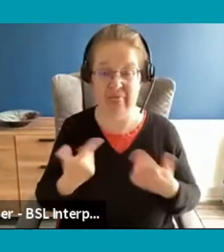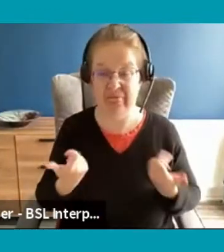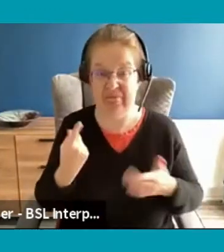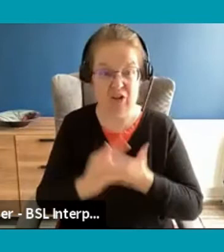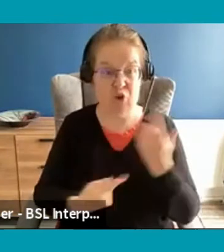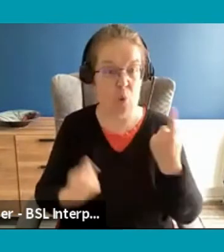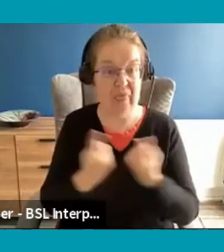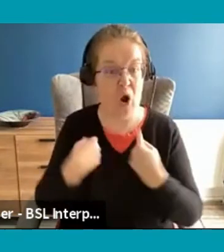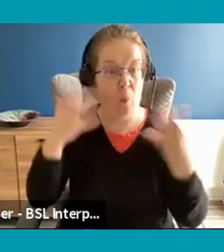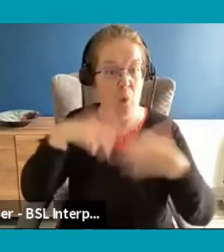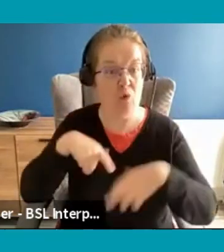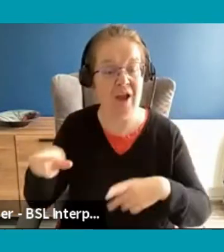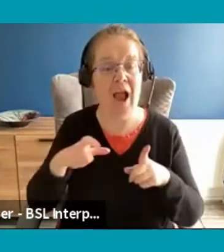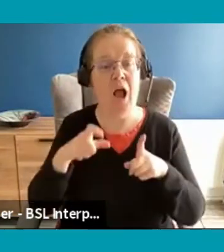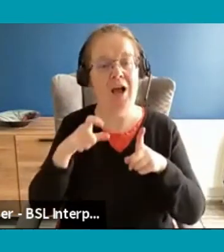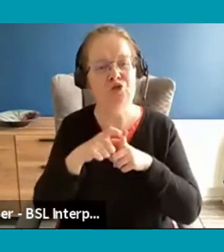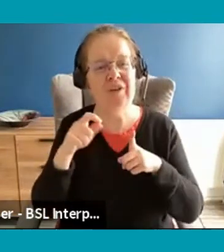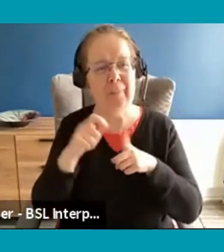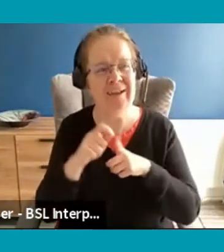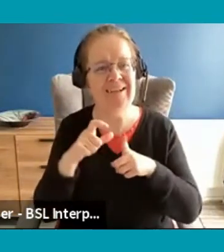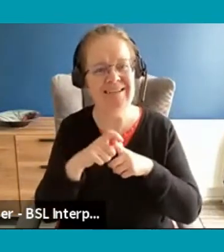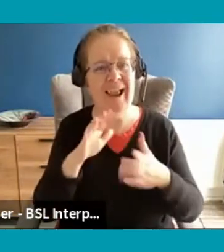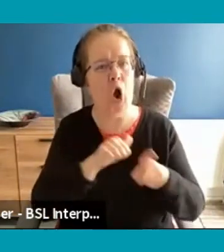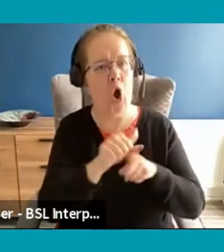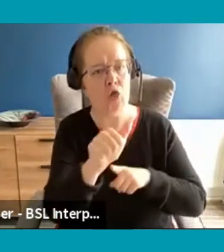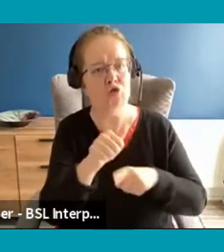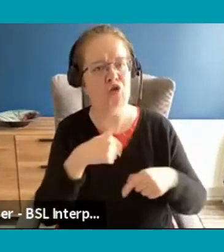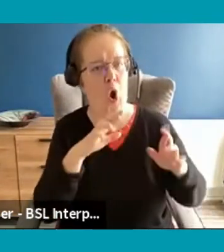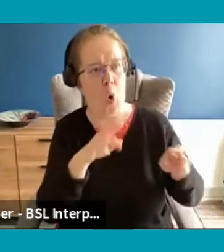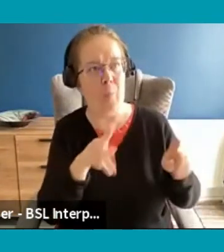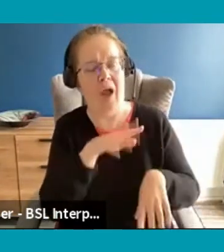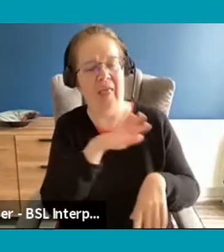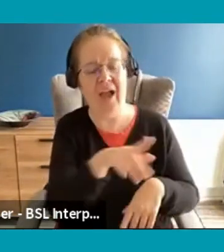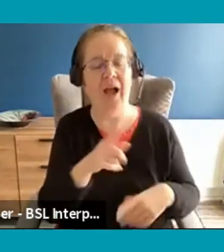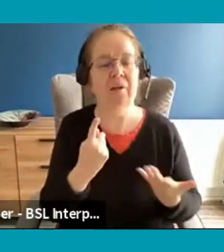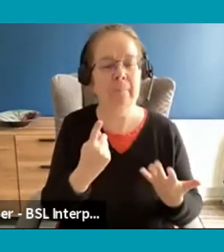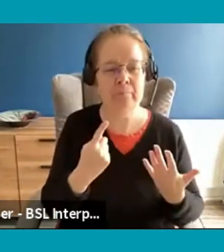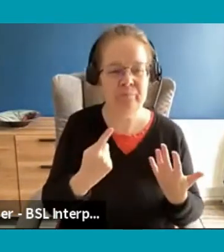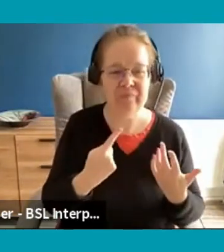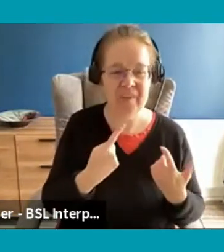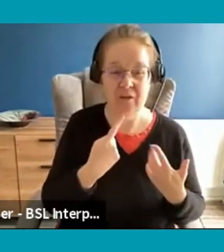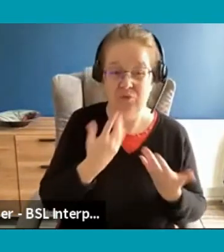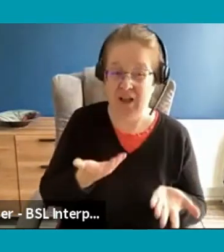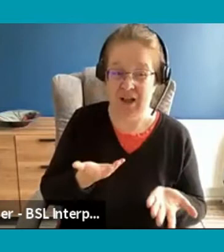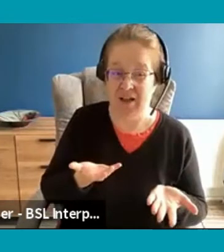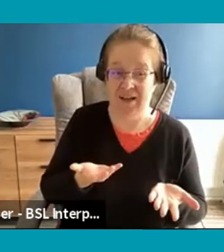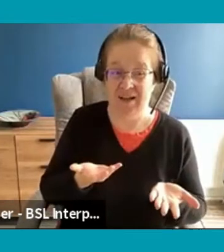hopefully DPD culture is like that anyway. But you know, if you disabled you, you know if you if there's a problem